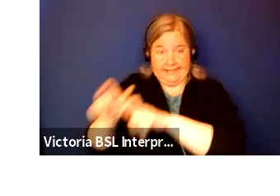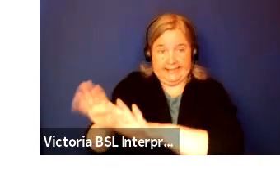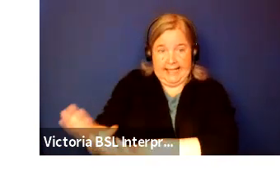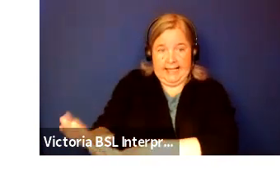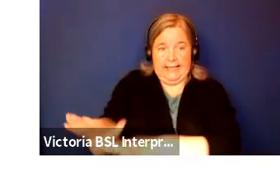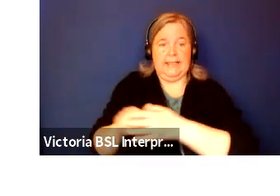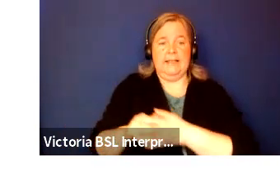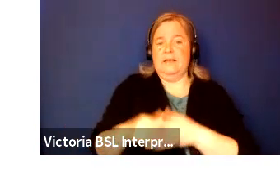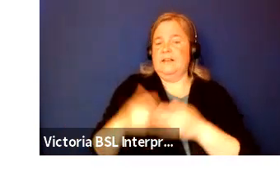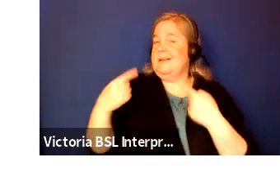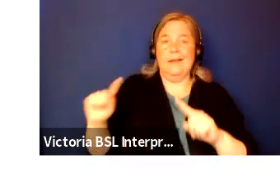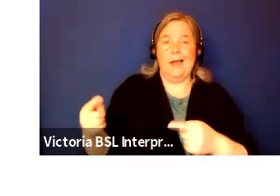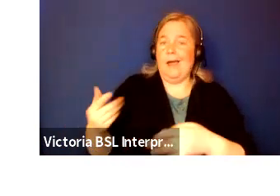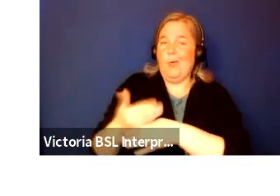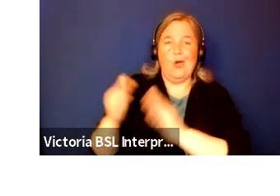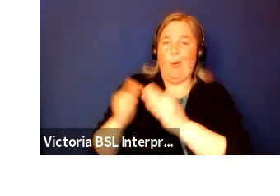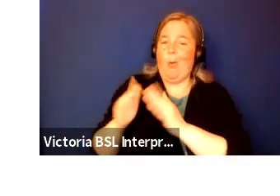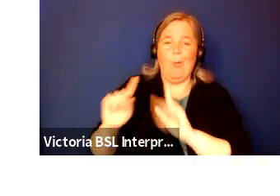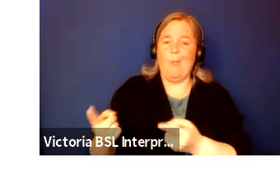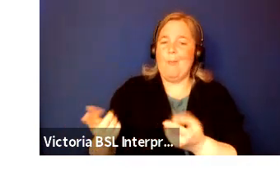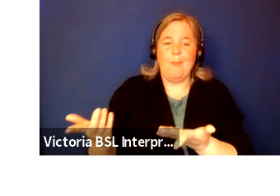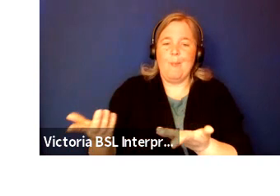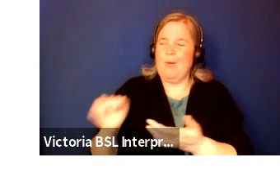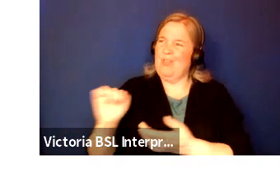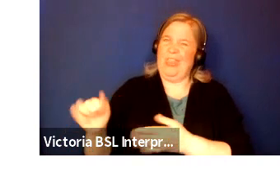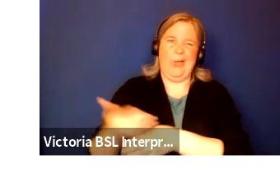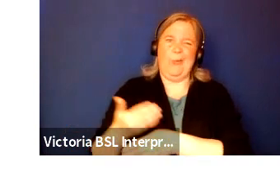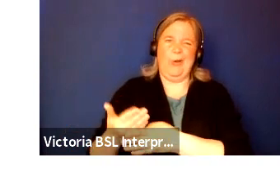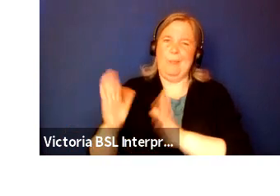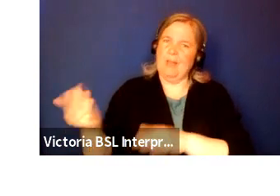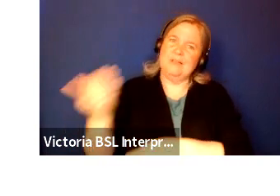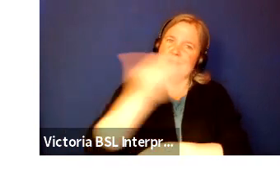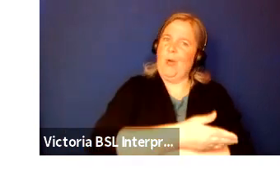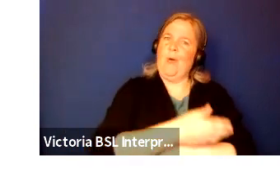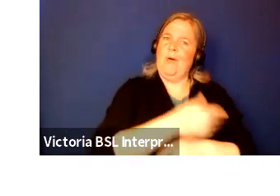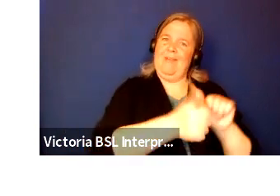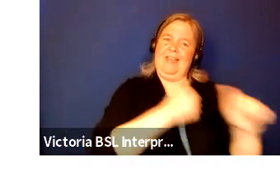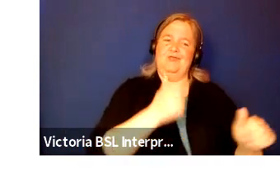restrictions are not able to work from home due to the nature of work. The employees with